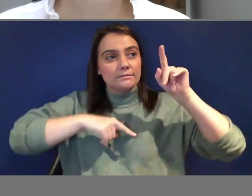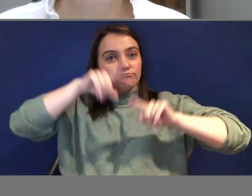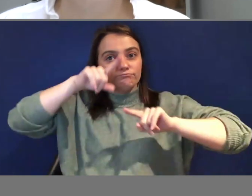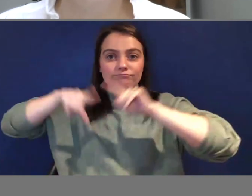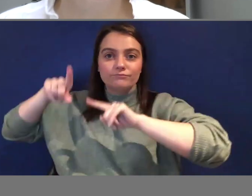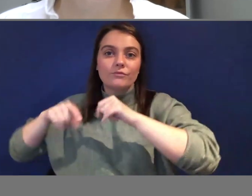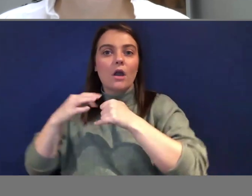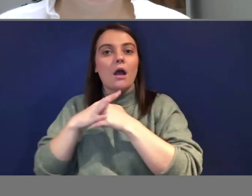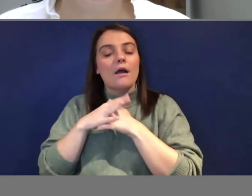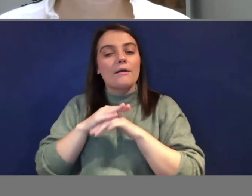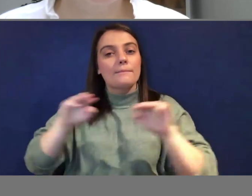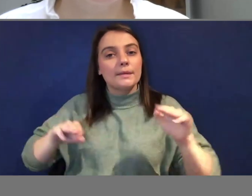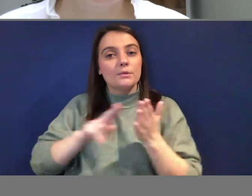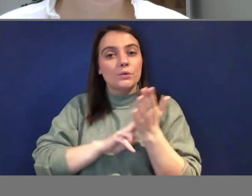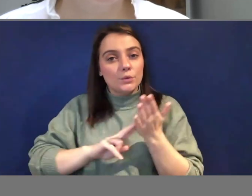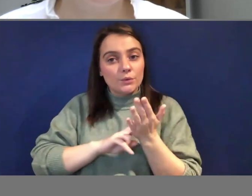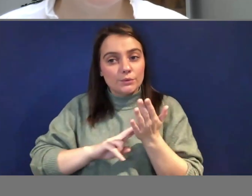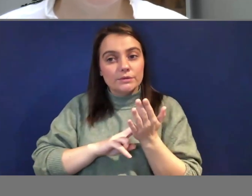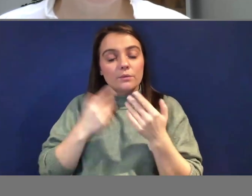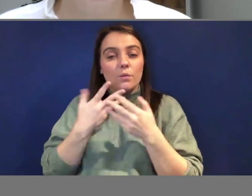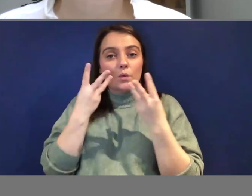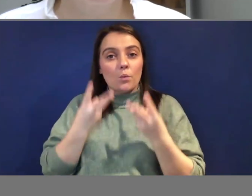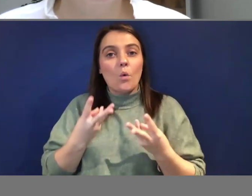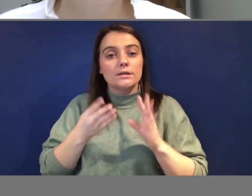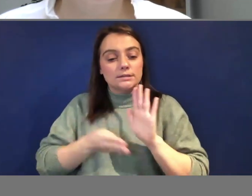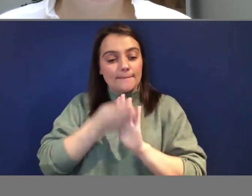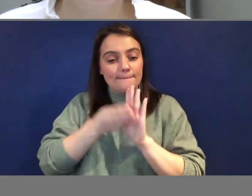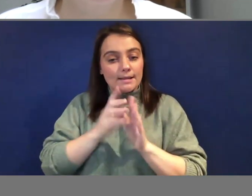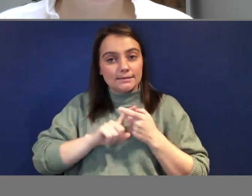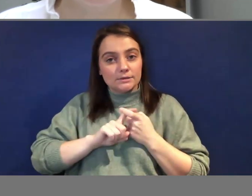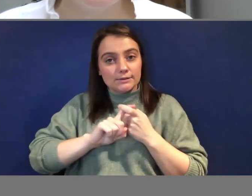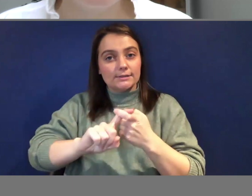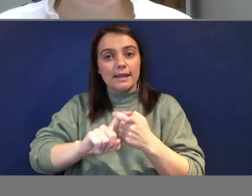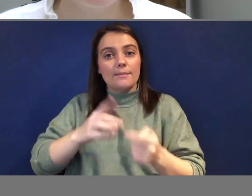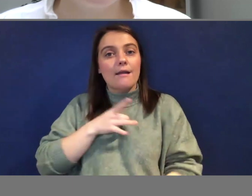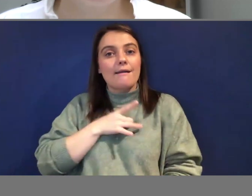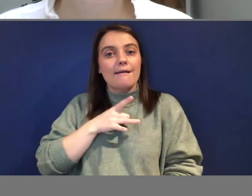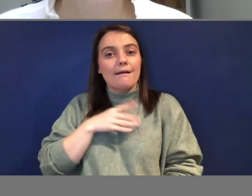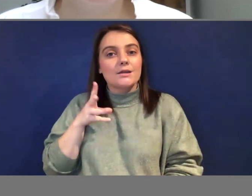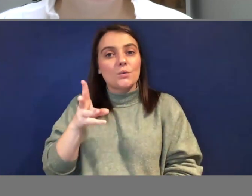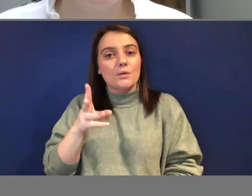we want to build in a sustainable and a kind way then we need to be enabling people rather than